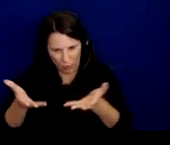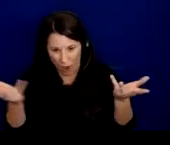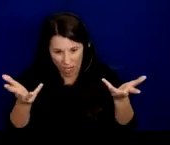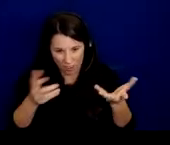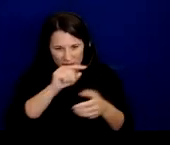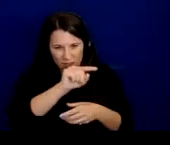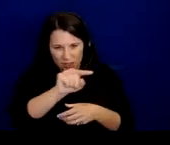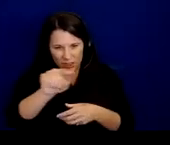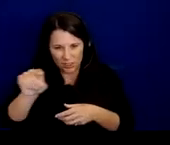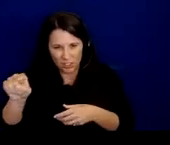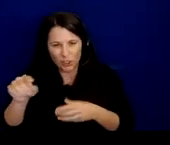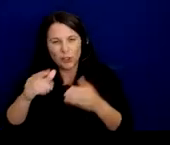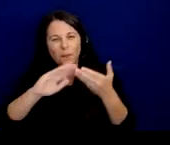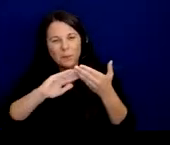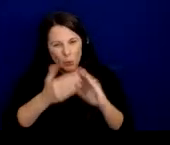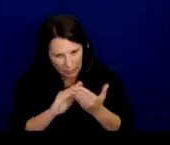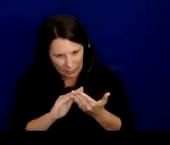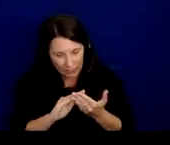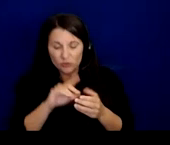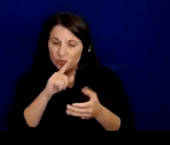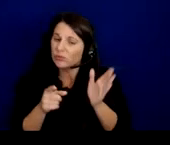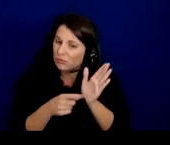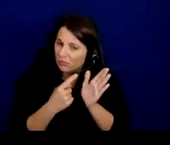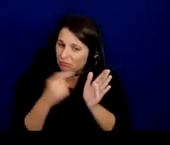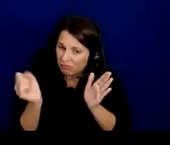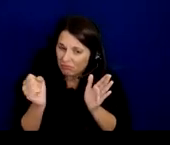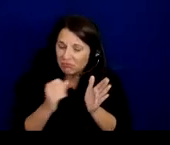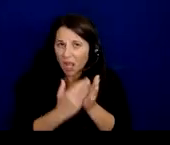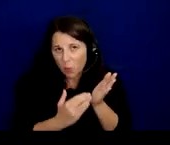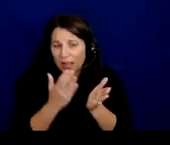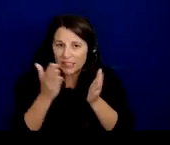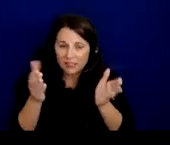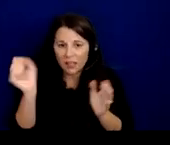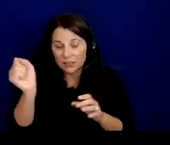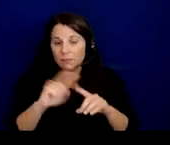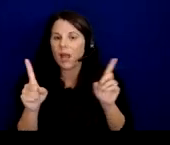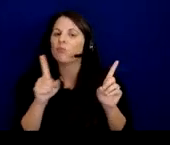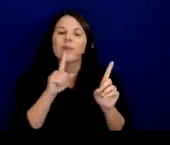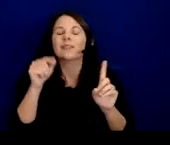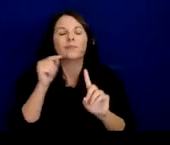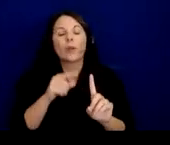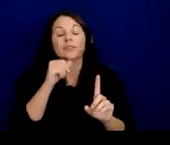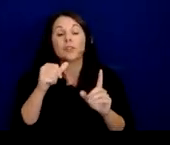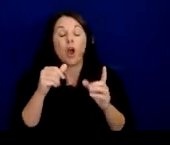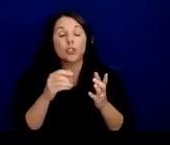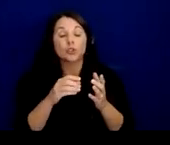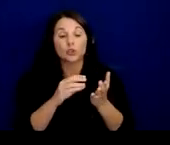With a program like this. It's not about students or faculty serving the community, but rather working with and collaboration.